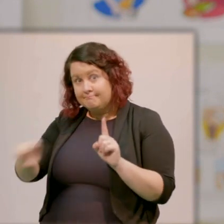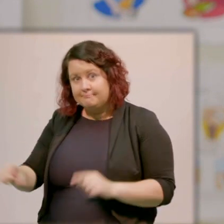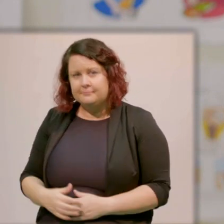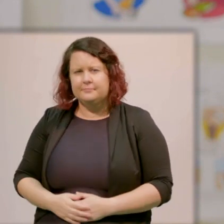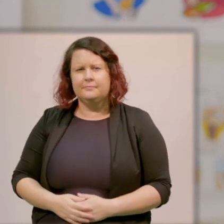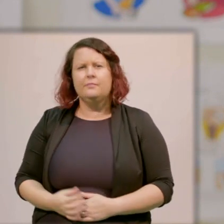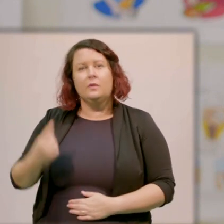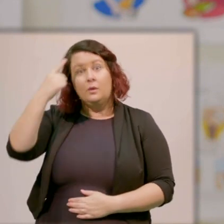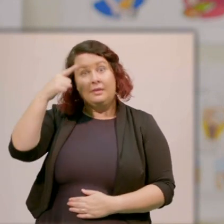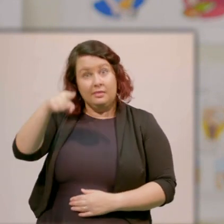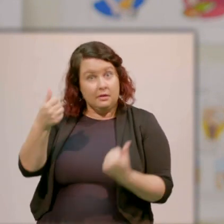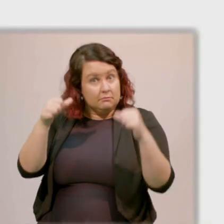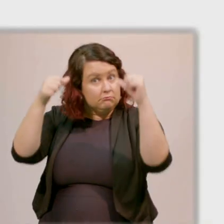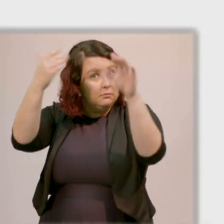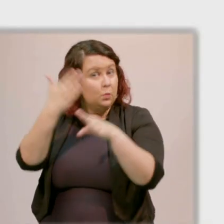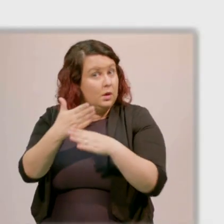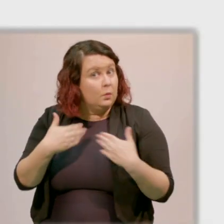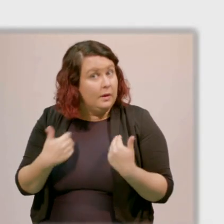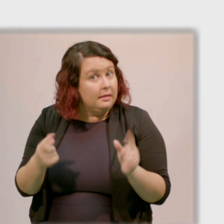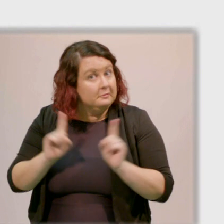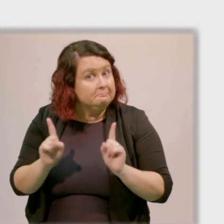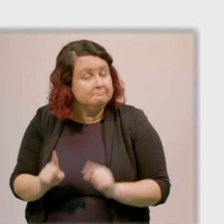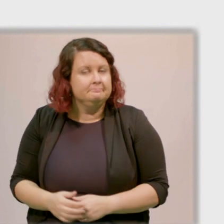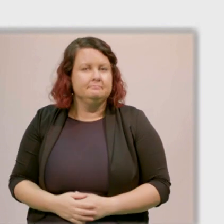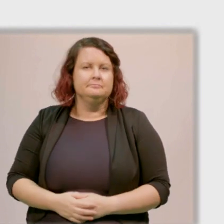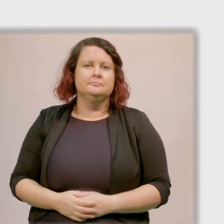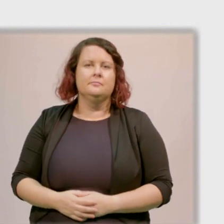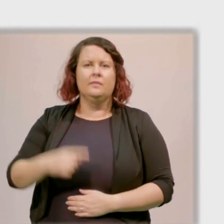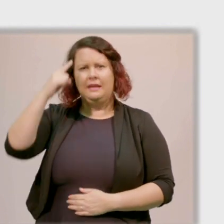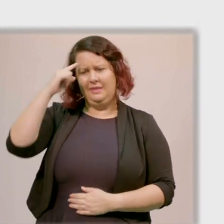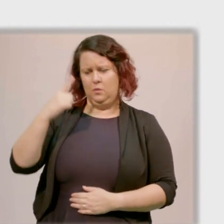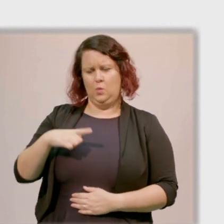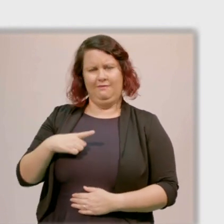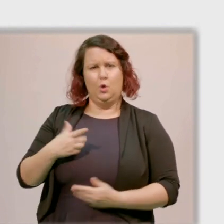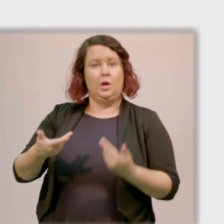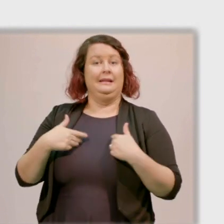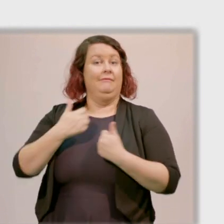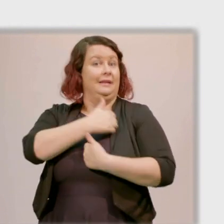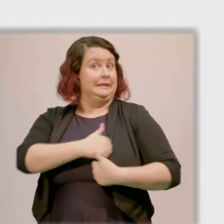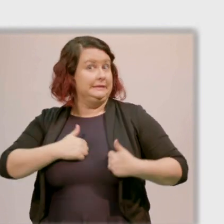Now let's look at the comic strip. Do you think it is an effective multimodal text?